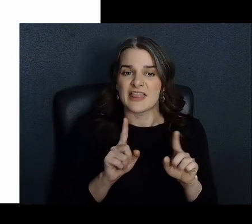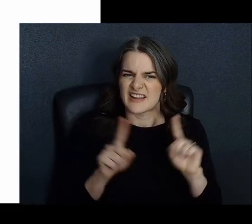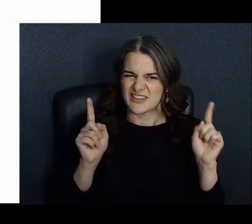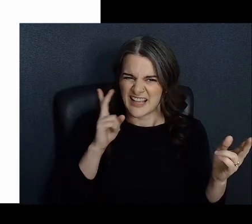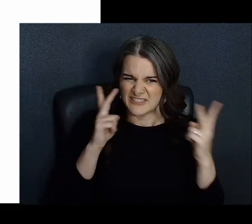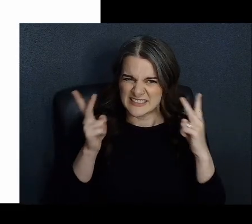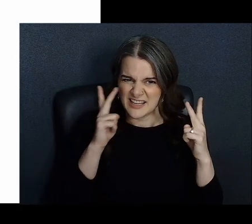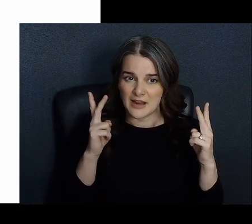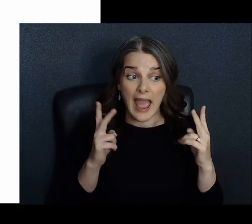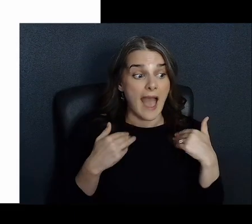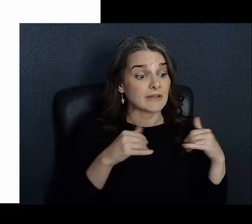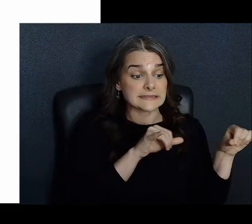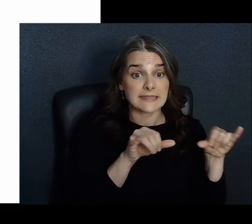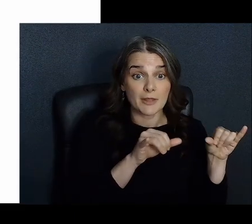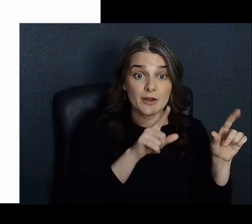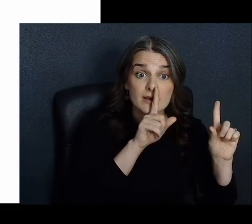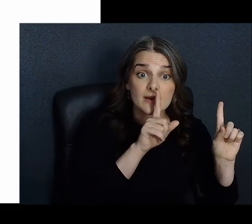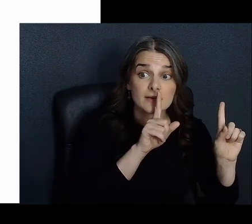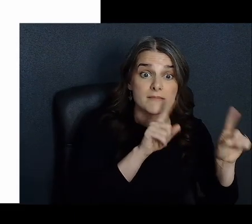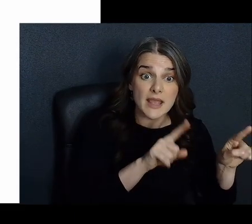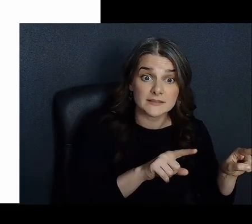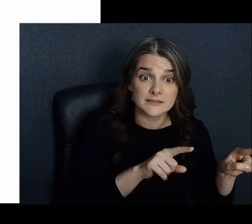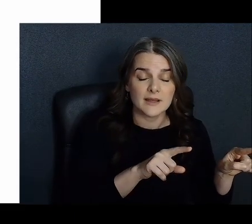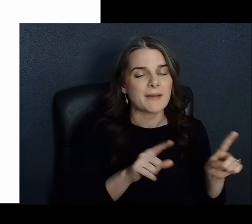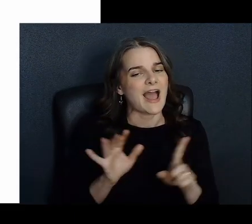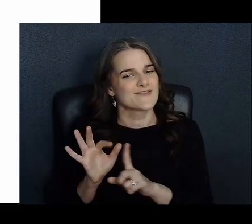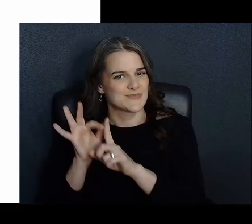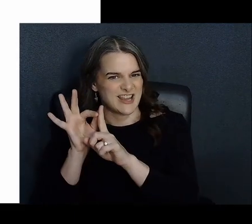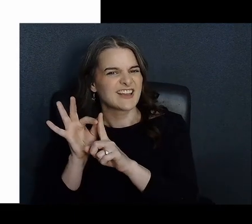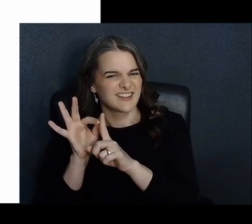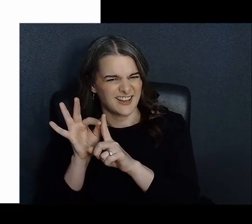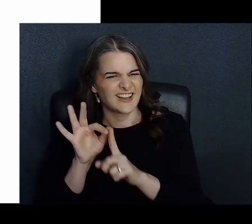but they also have some unique commands in Talk Back that it's worth going through the tutorial